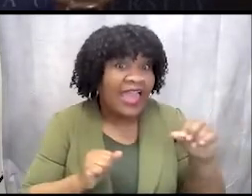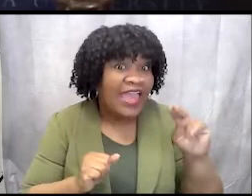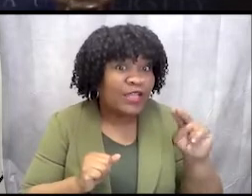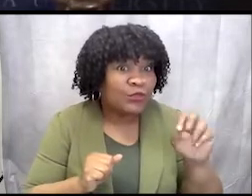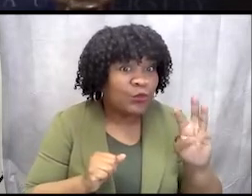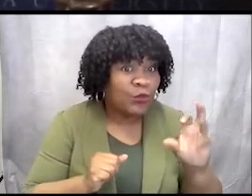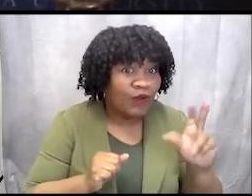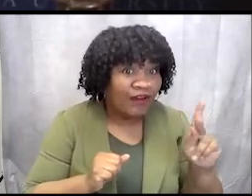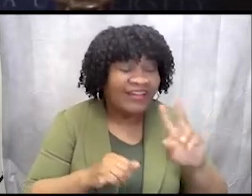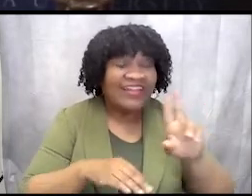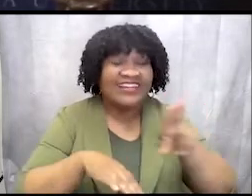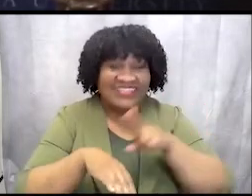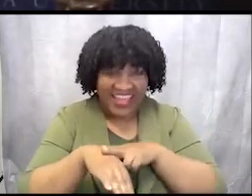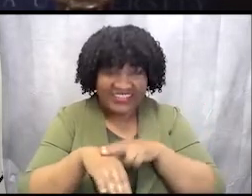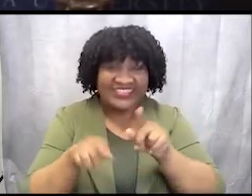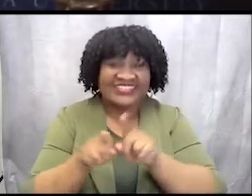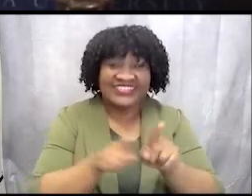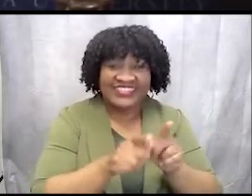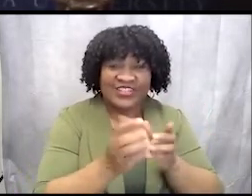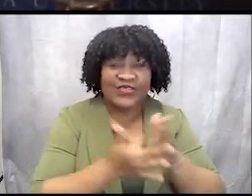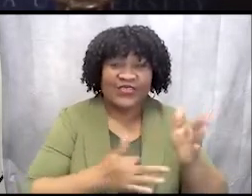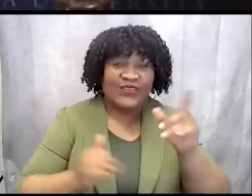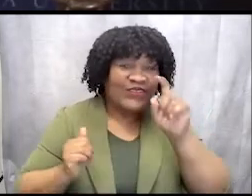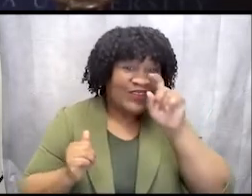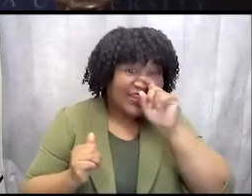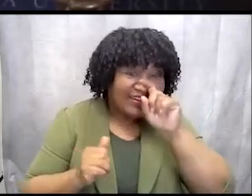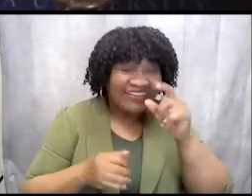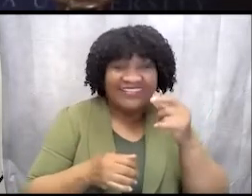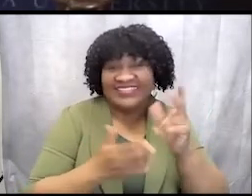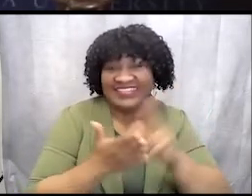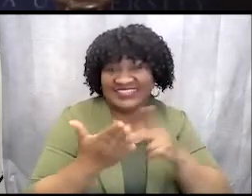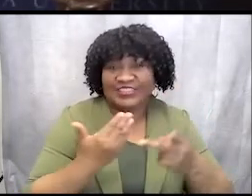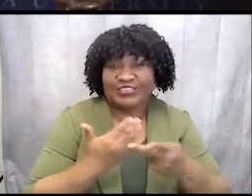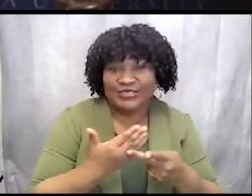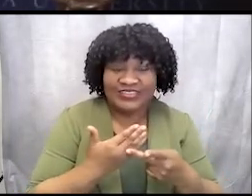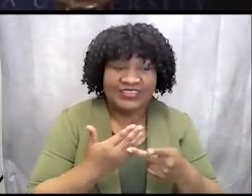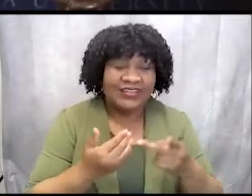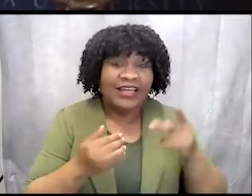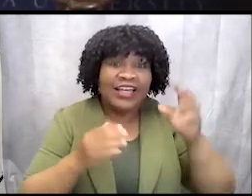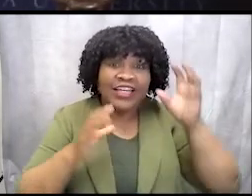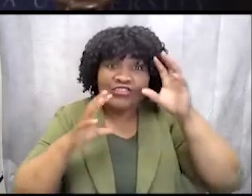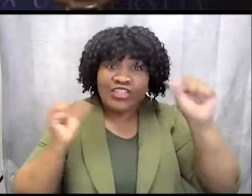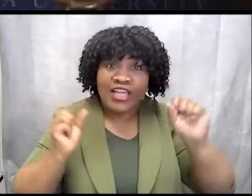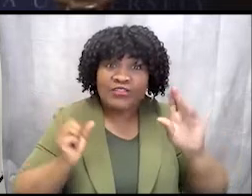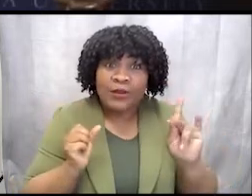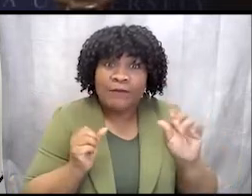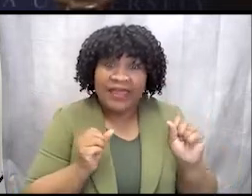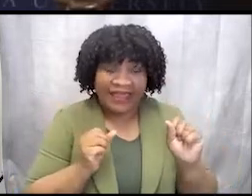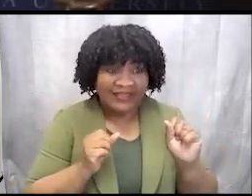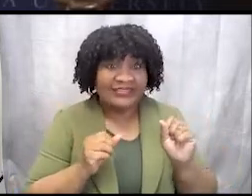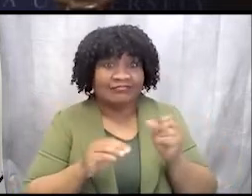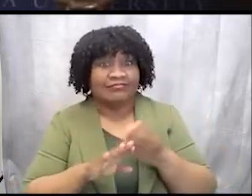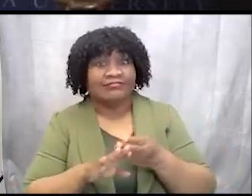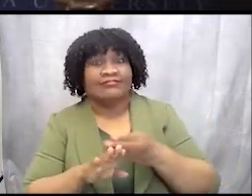and nationally through the Eagle Institute. Chancellor Banks was an early champion and architect